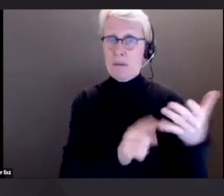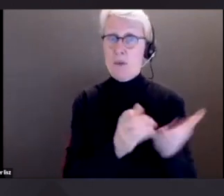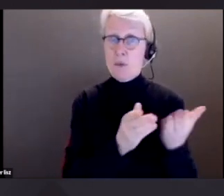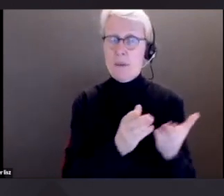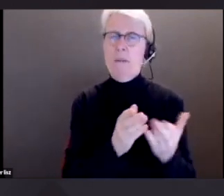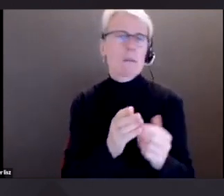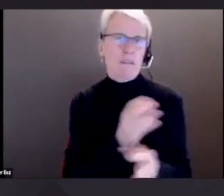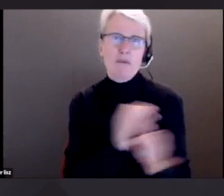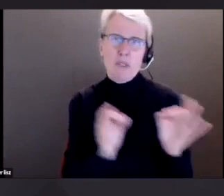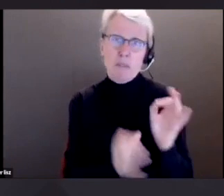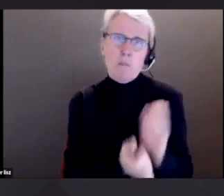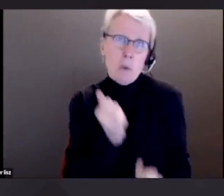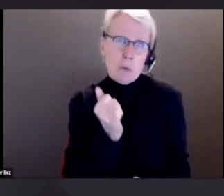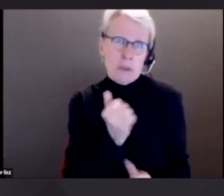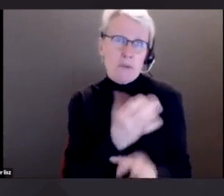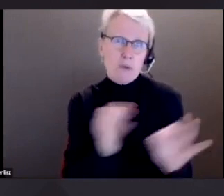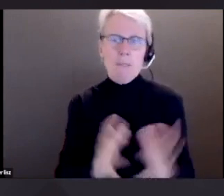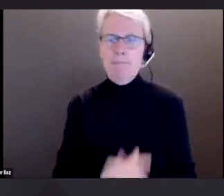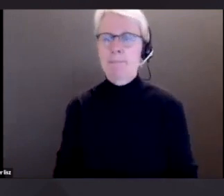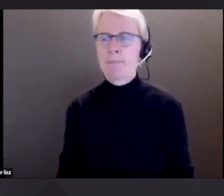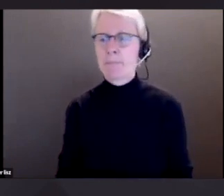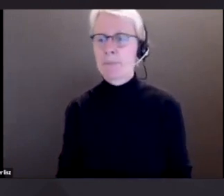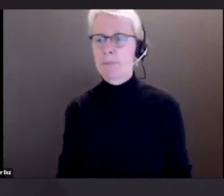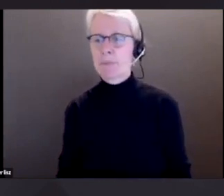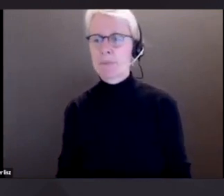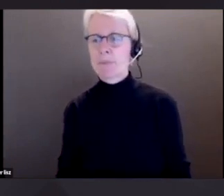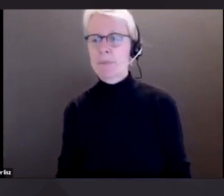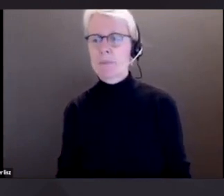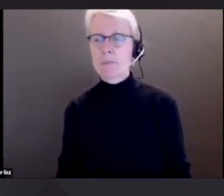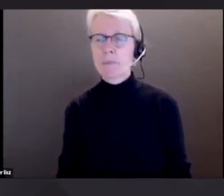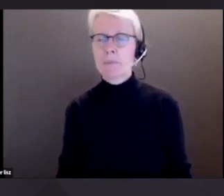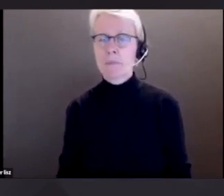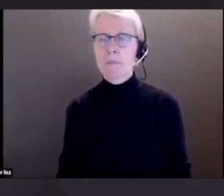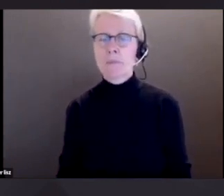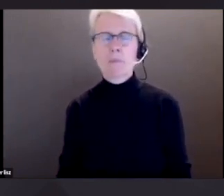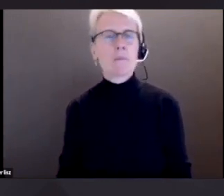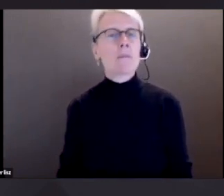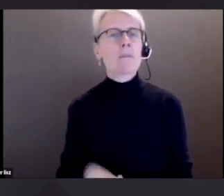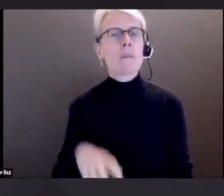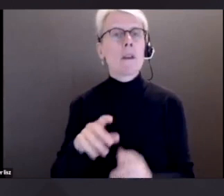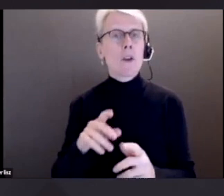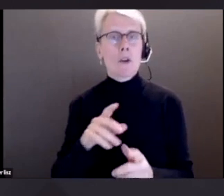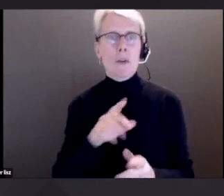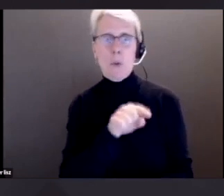There are more than a hundred supported employment service providers across Canada that are members of CASE,